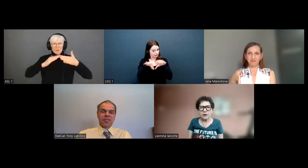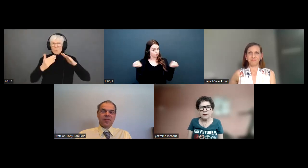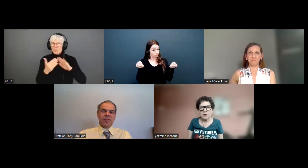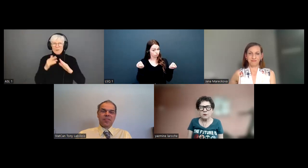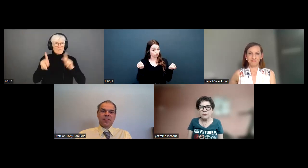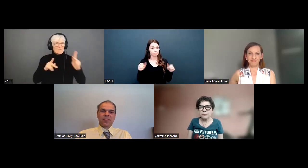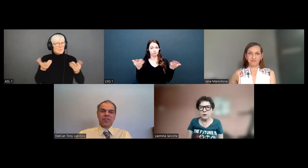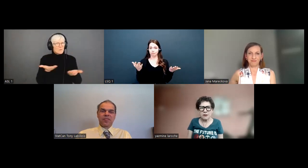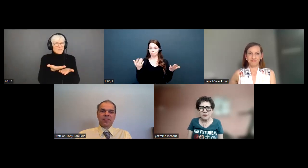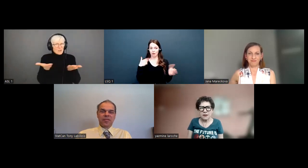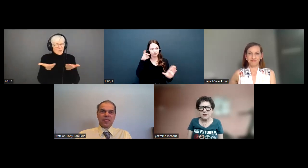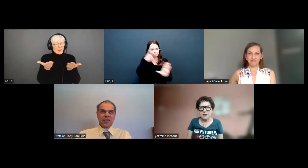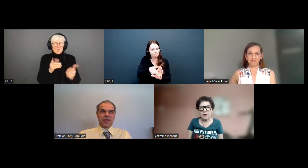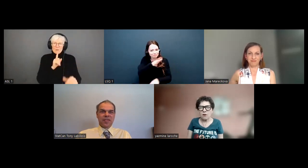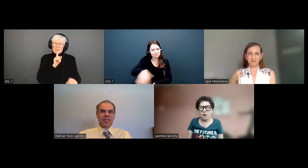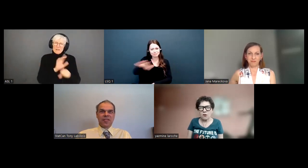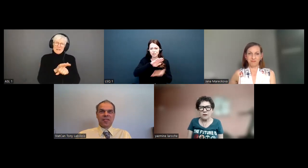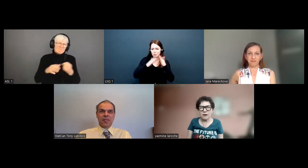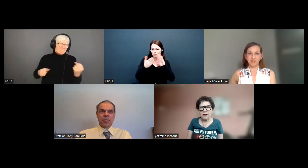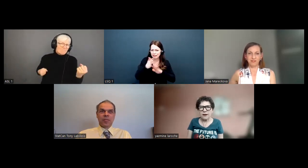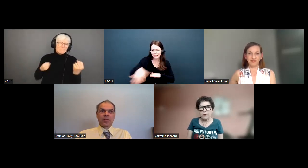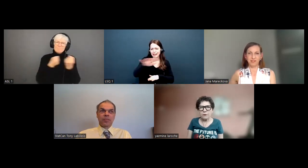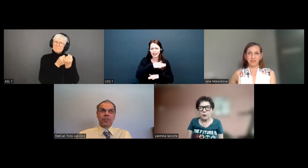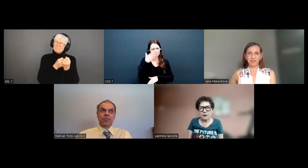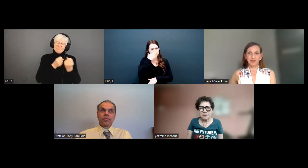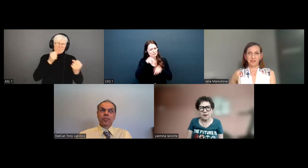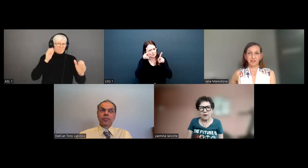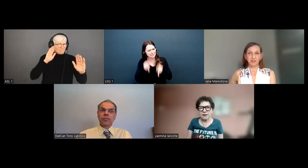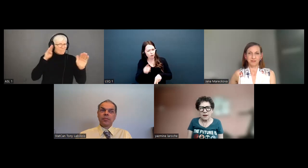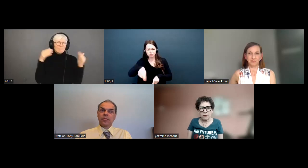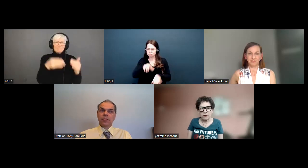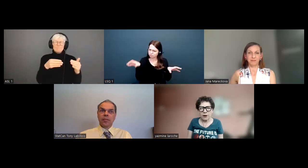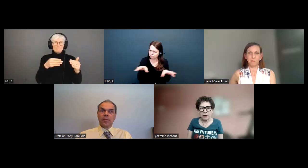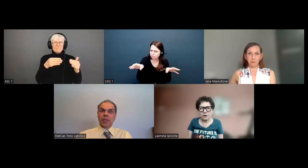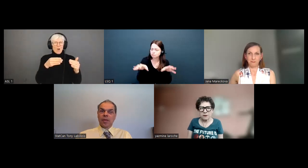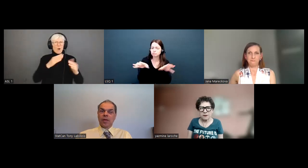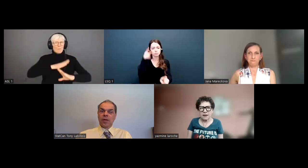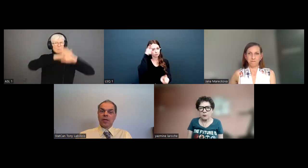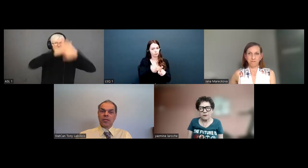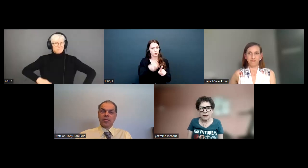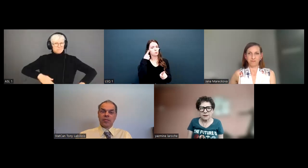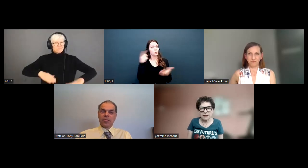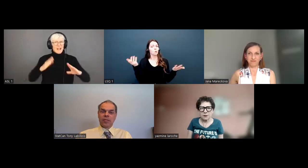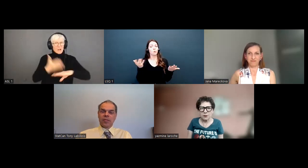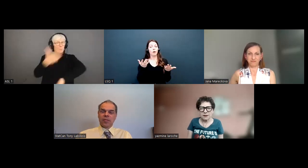are so devoted to the whole focus on getting rid of barriers and improving accessibility